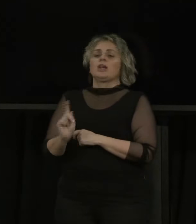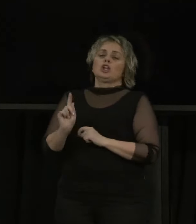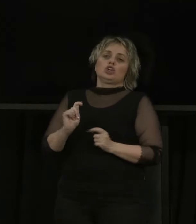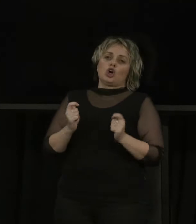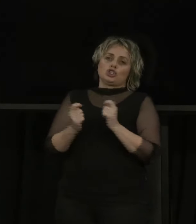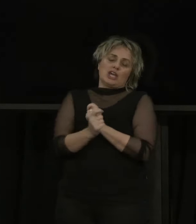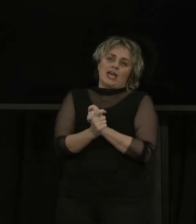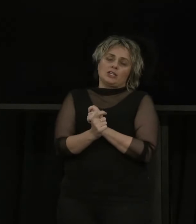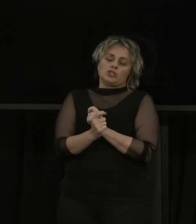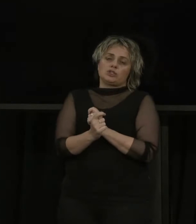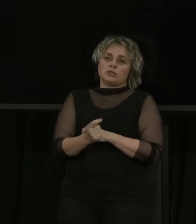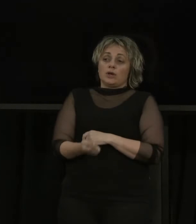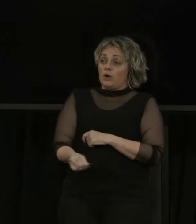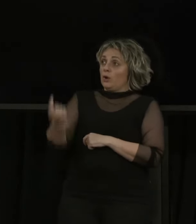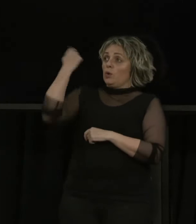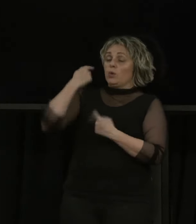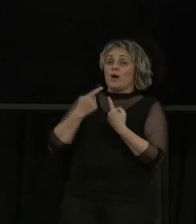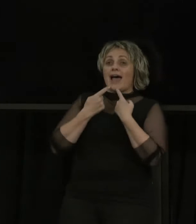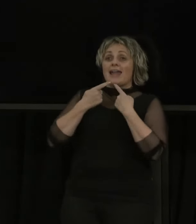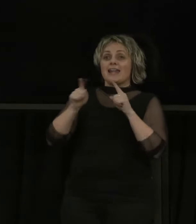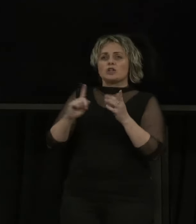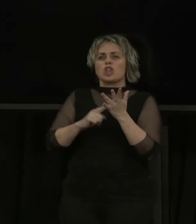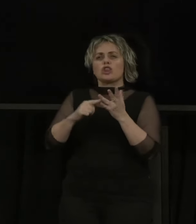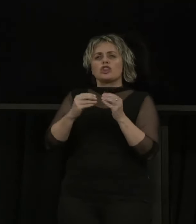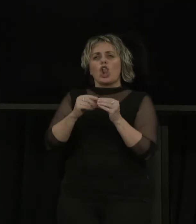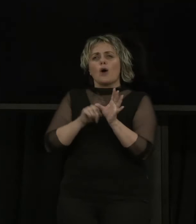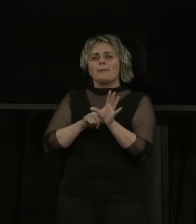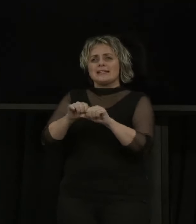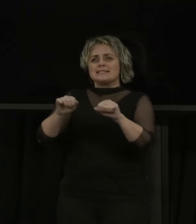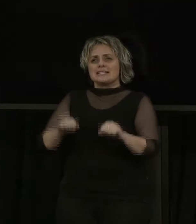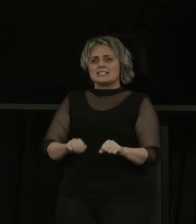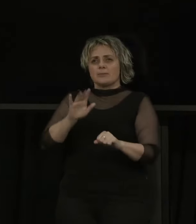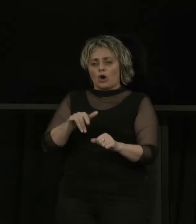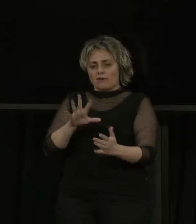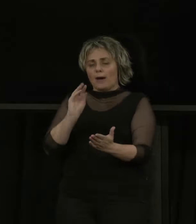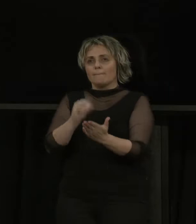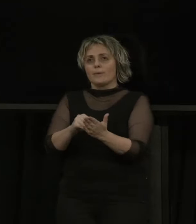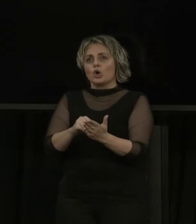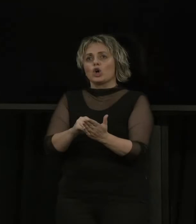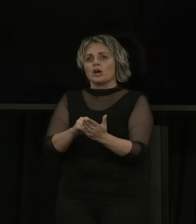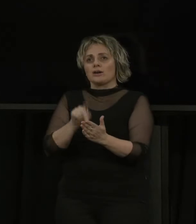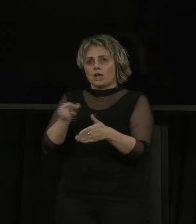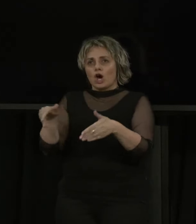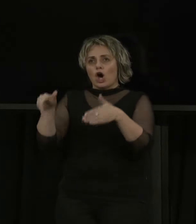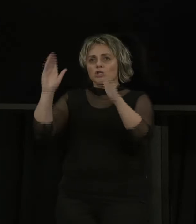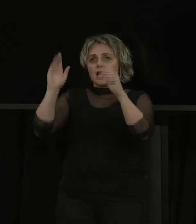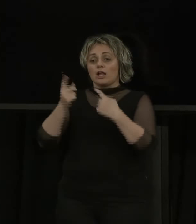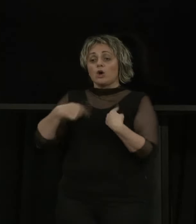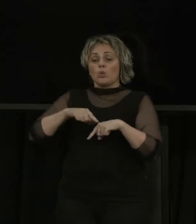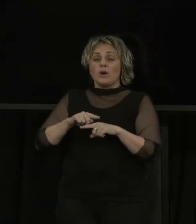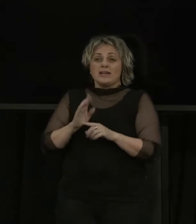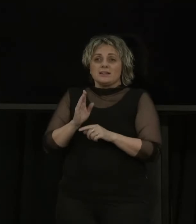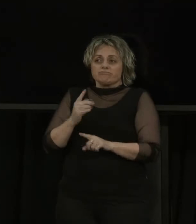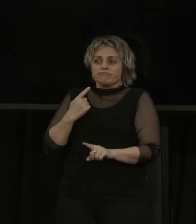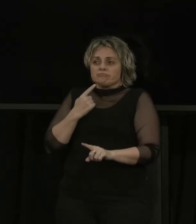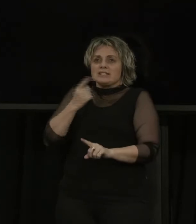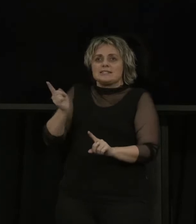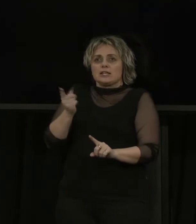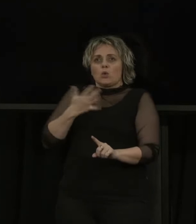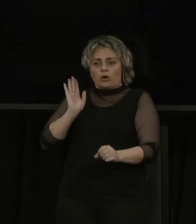None of it changes that